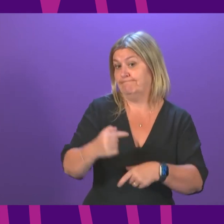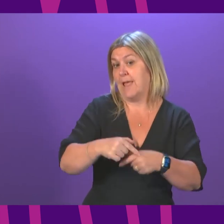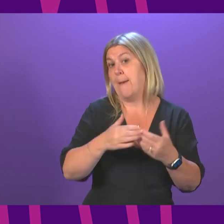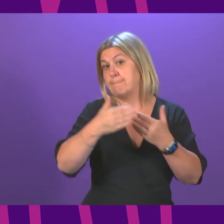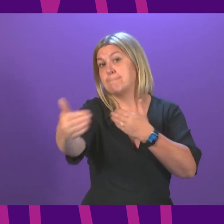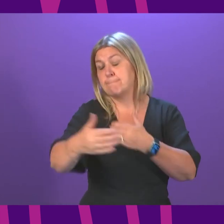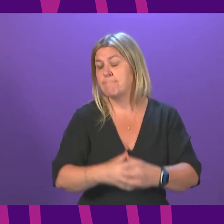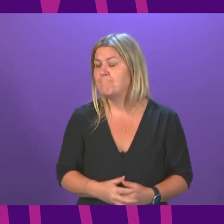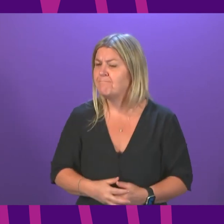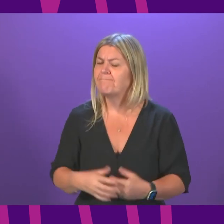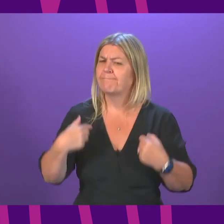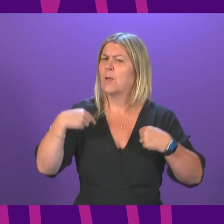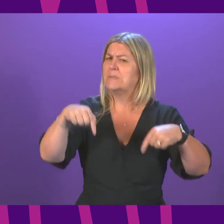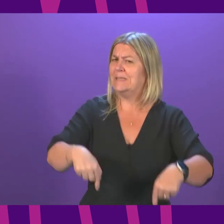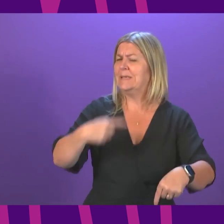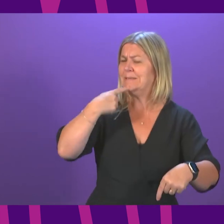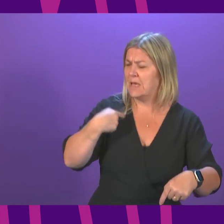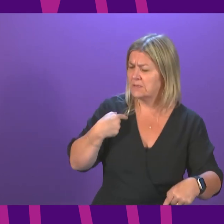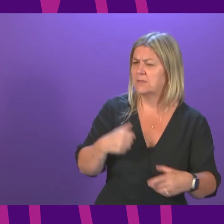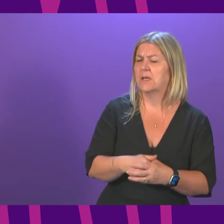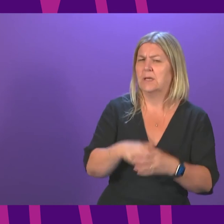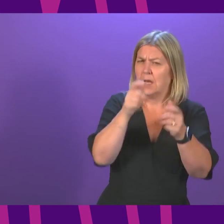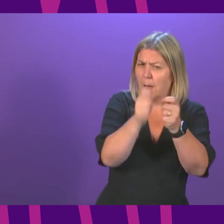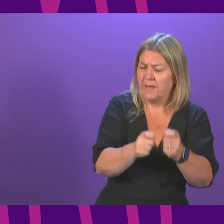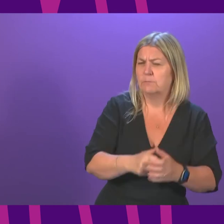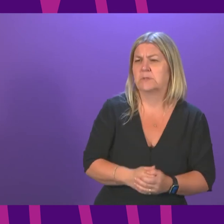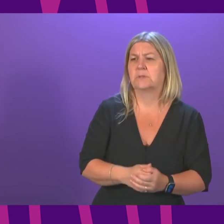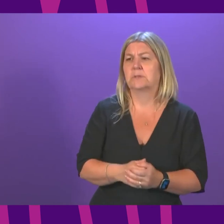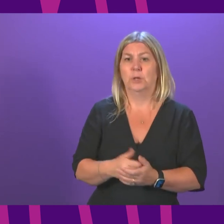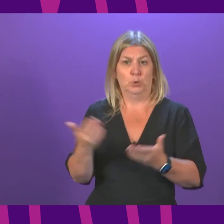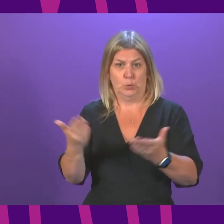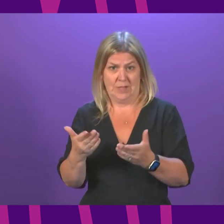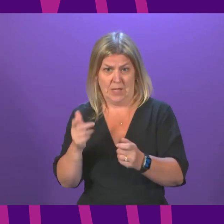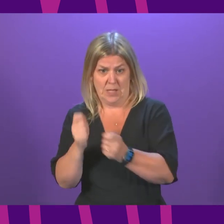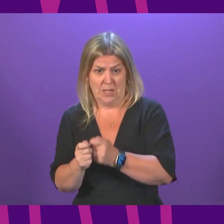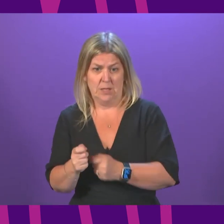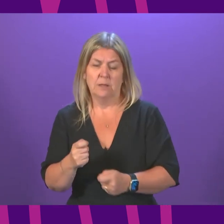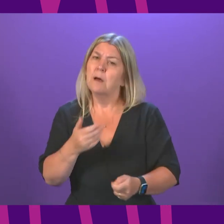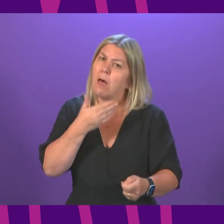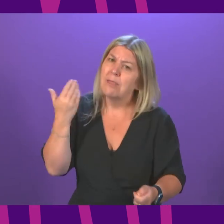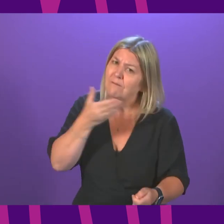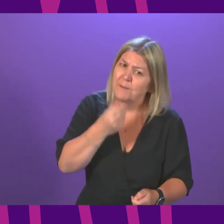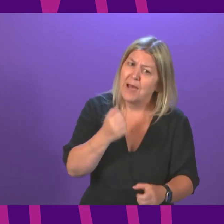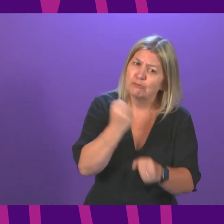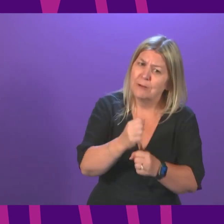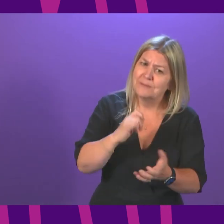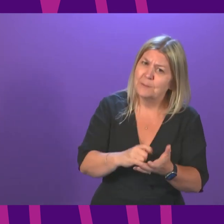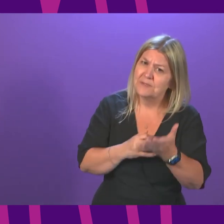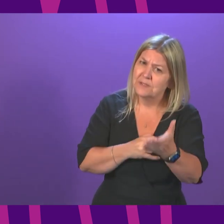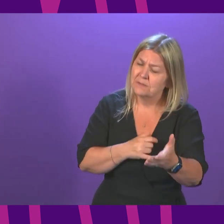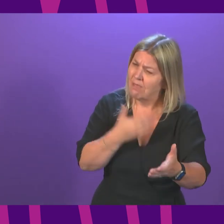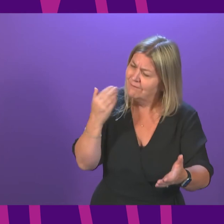would have helped to curb what is, in our eyes, unnecessary and over-long extension